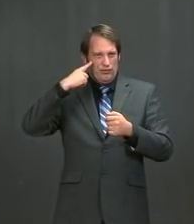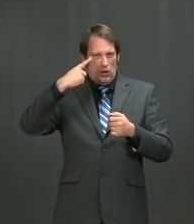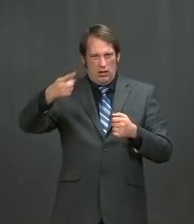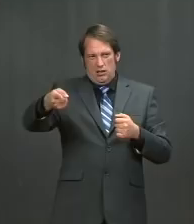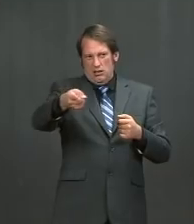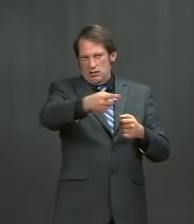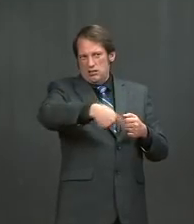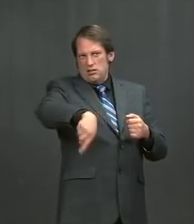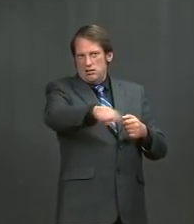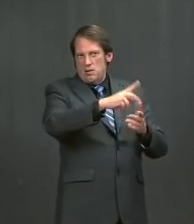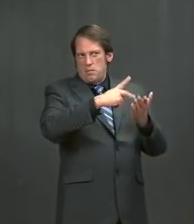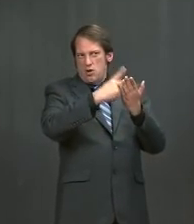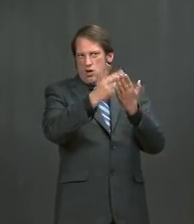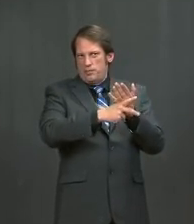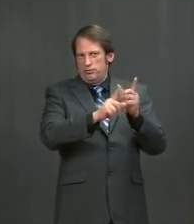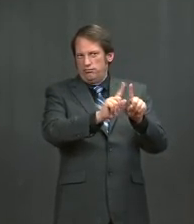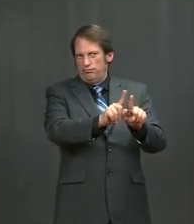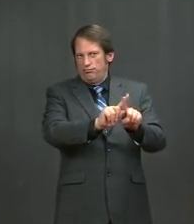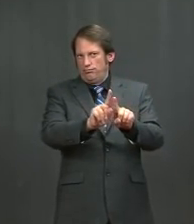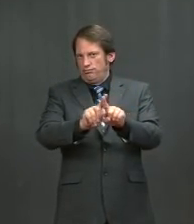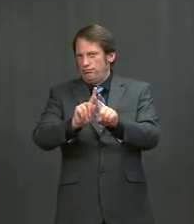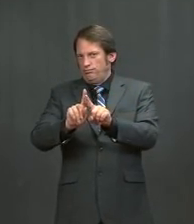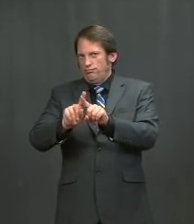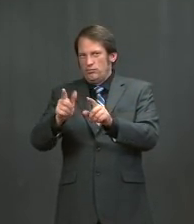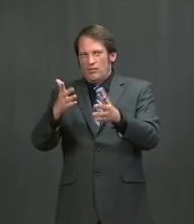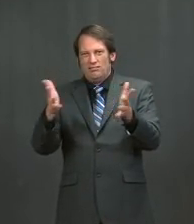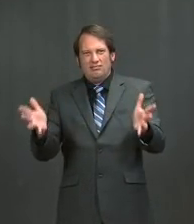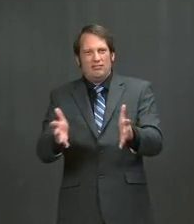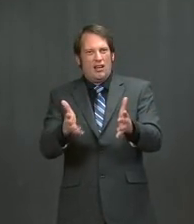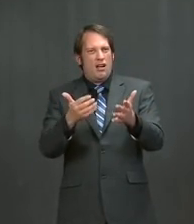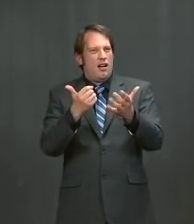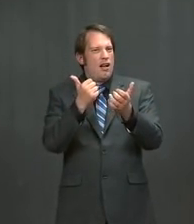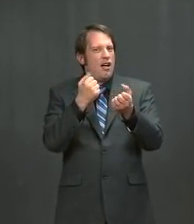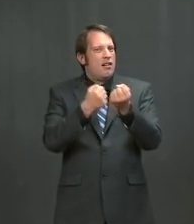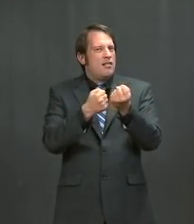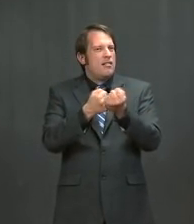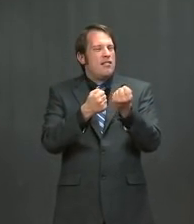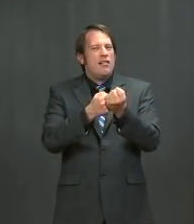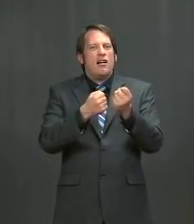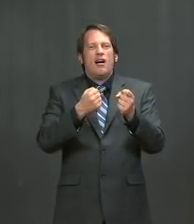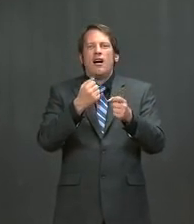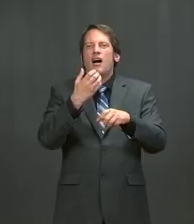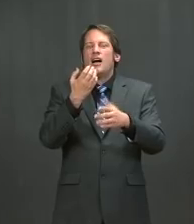It also includes robust support for the IMF, multilateral development banks, debt relief in some cases,